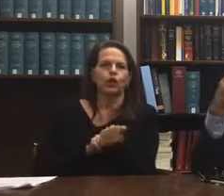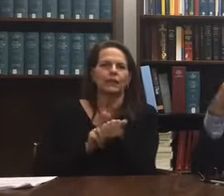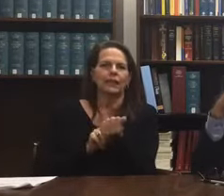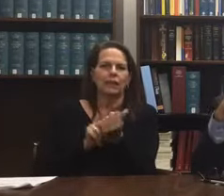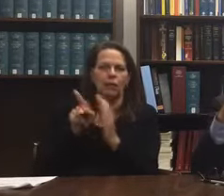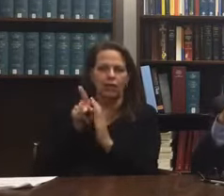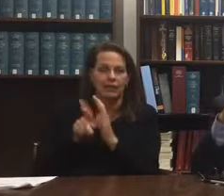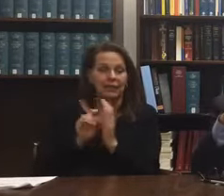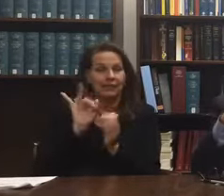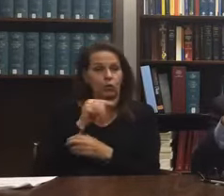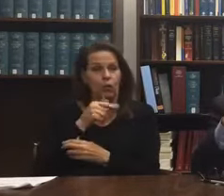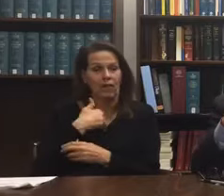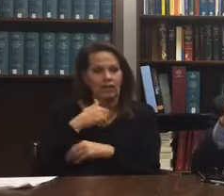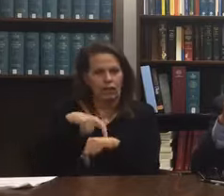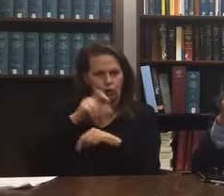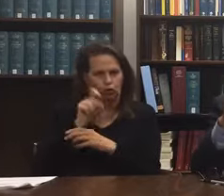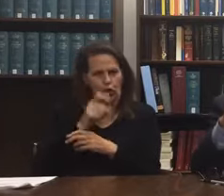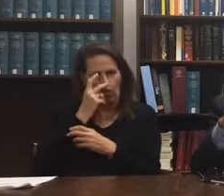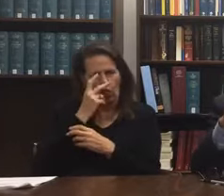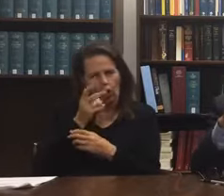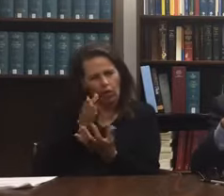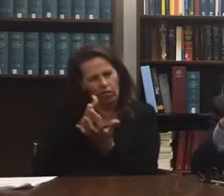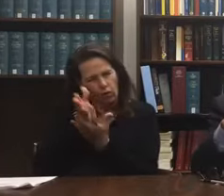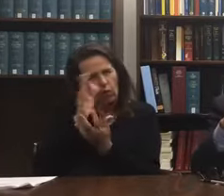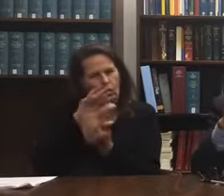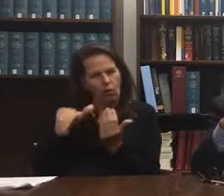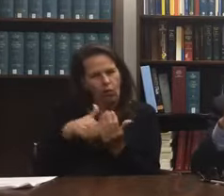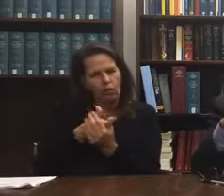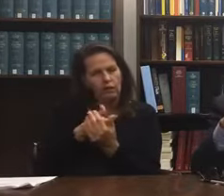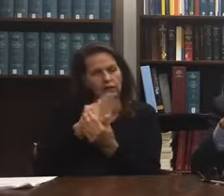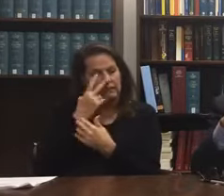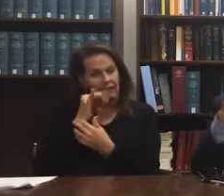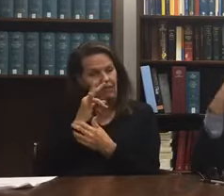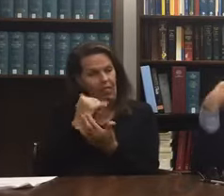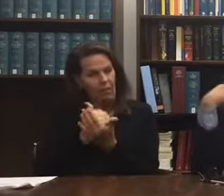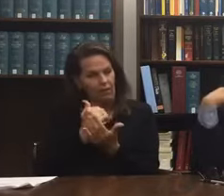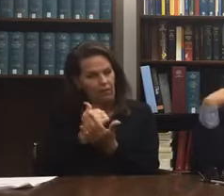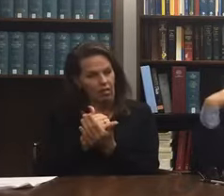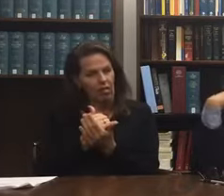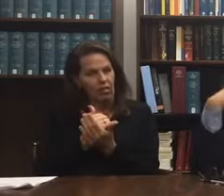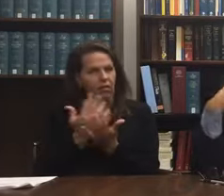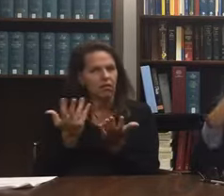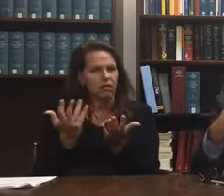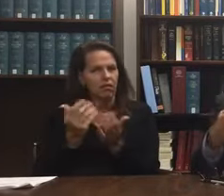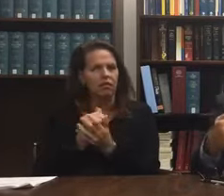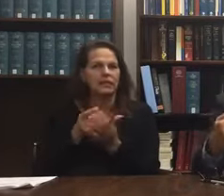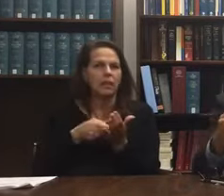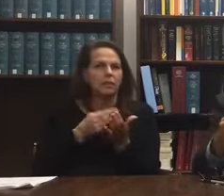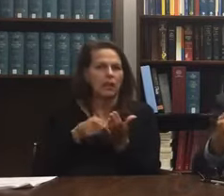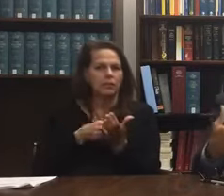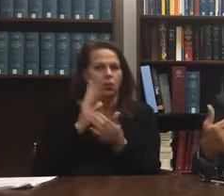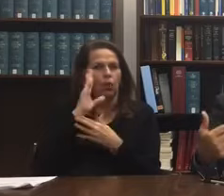you have the time you should look at all of them and see if there's anything helpful in the rest of them sometimes they do the opposite thing is they give